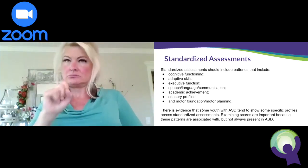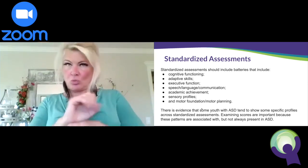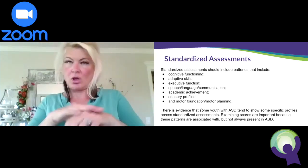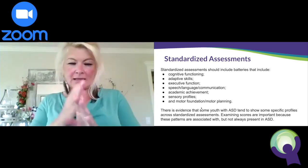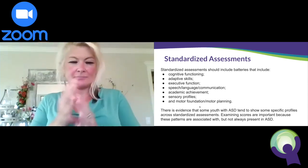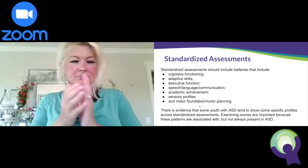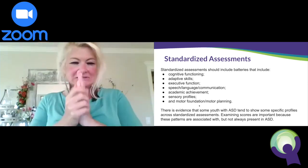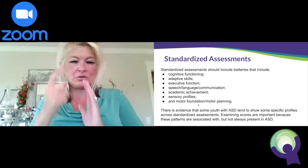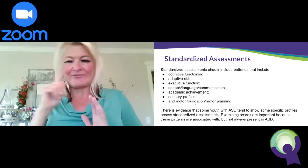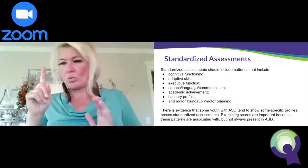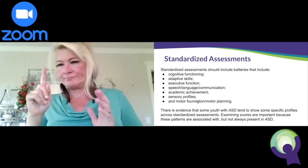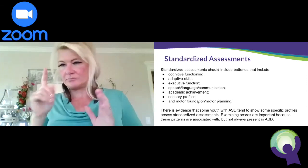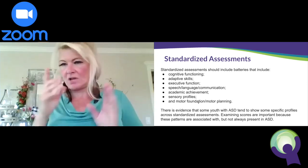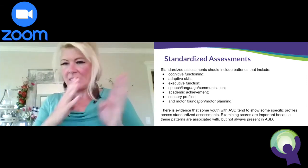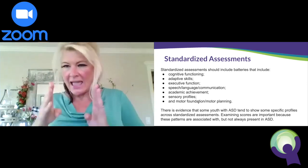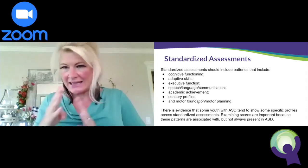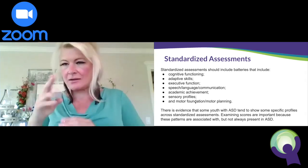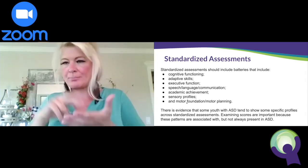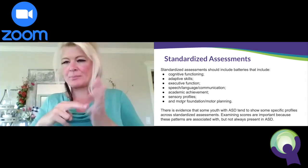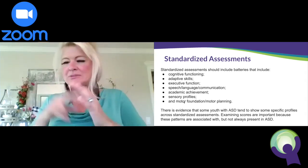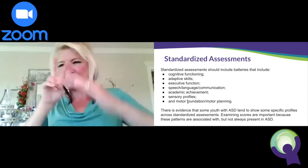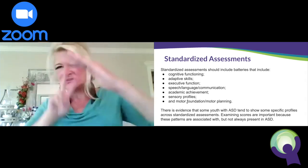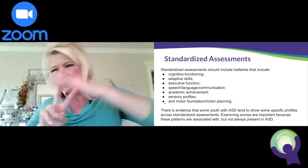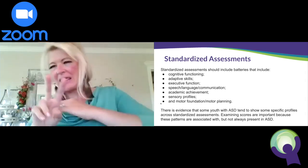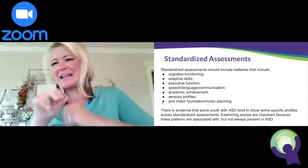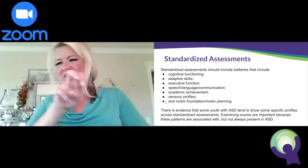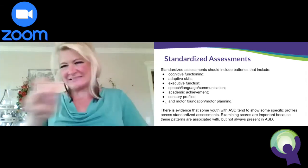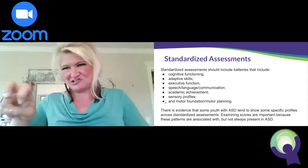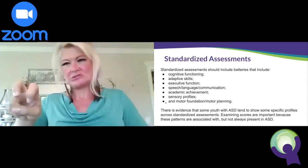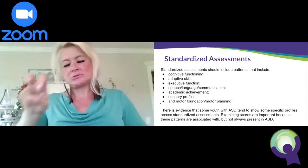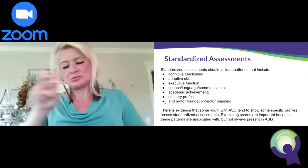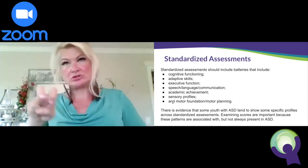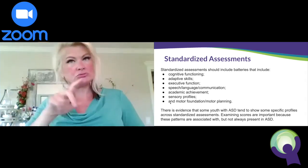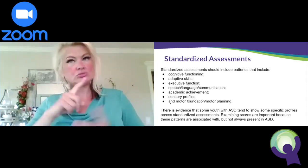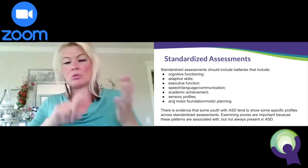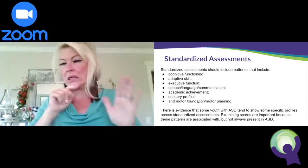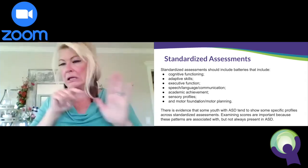and parallel that and really developing a plan, really looking at